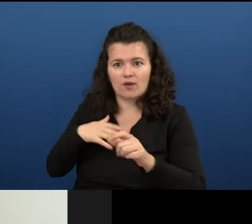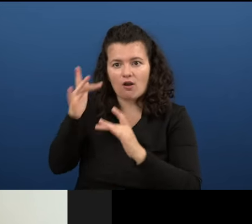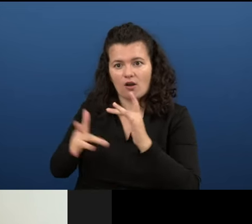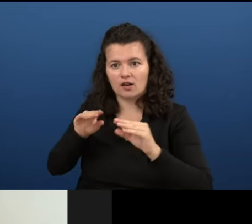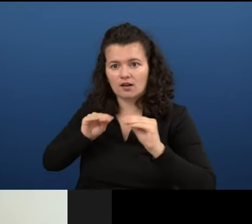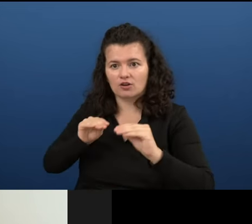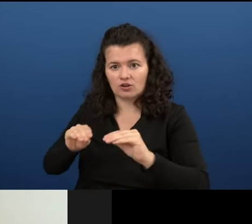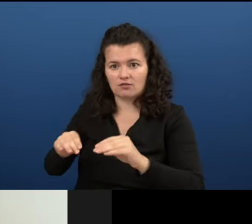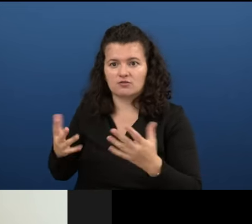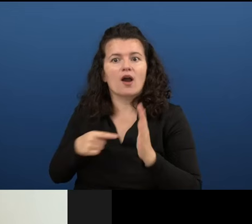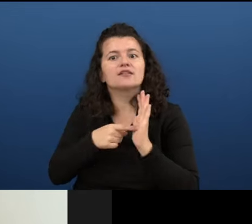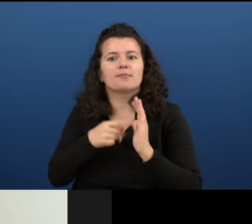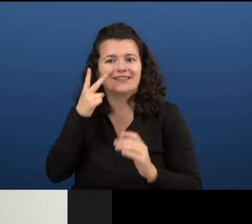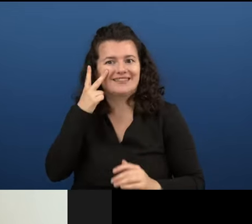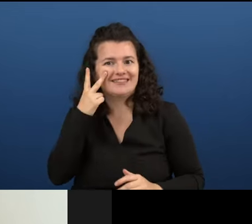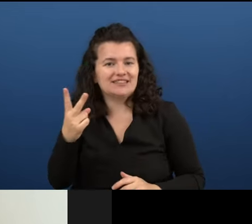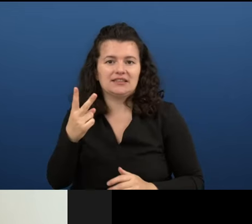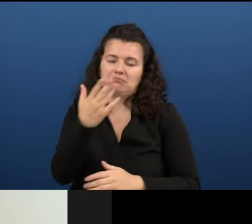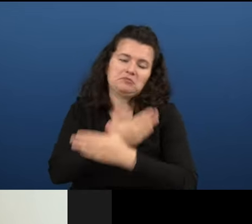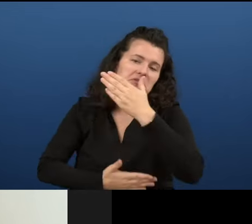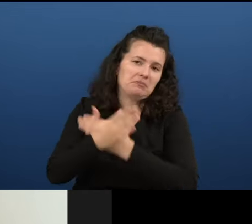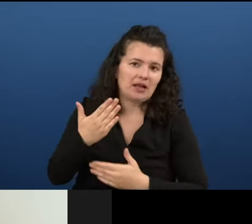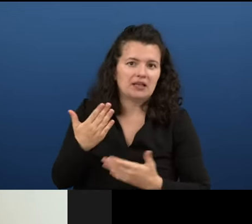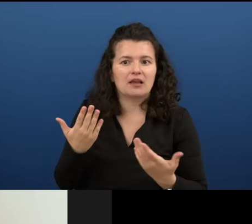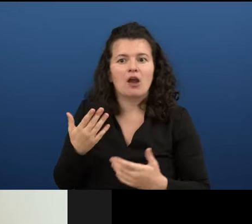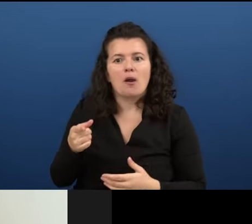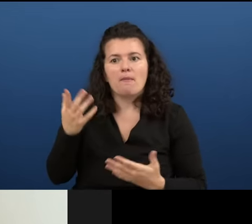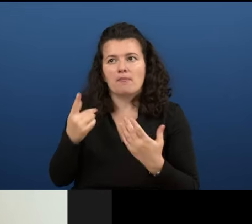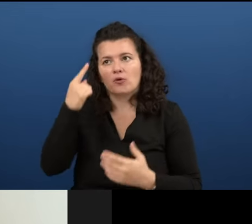background you have your own view of them. 10:51:25 But with that, landing you're able